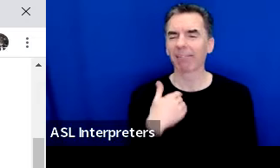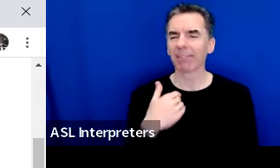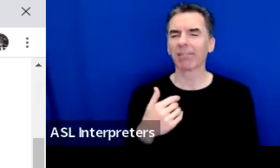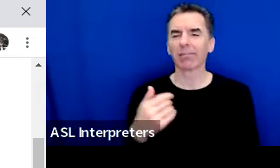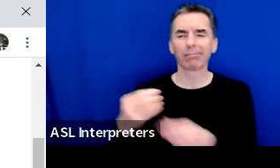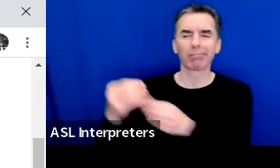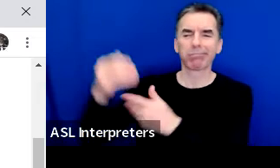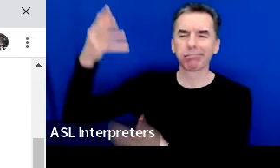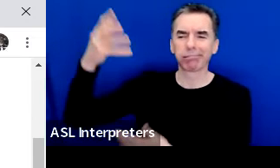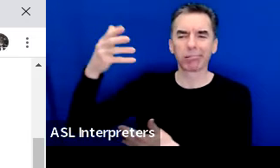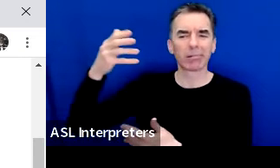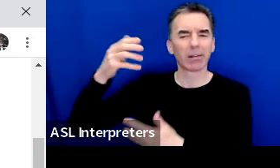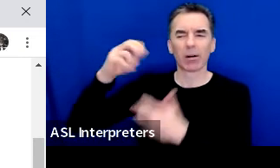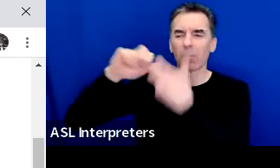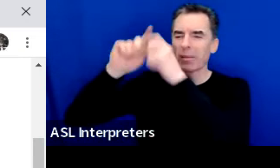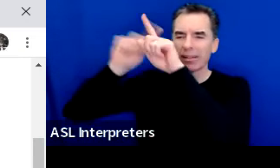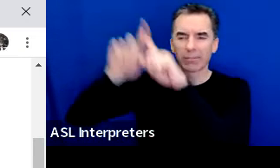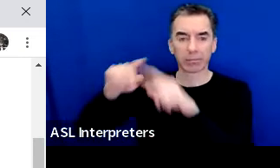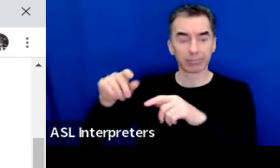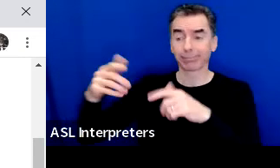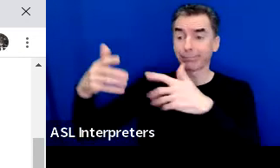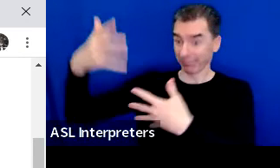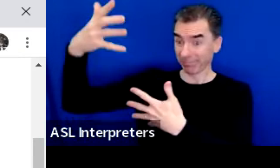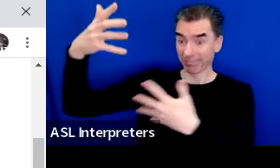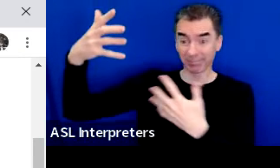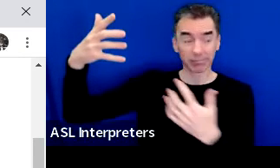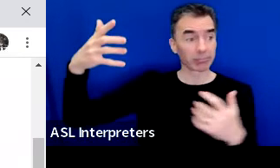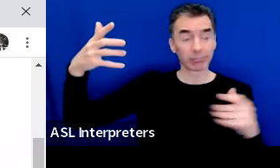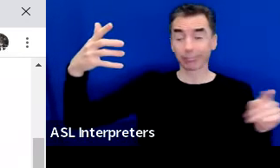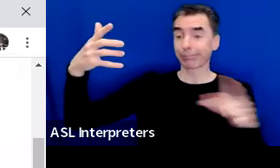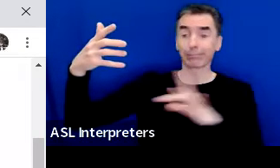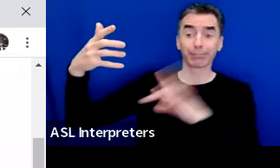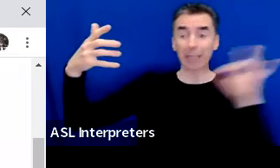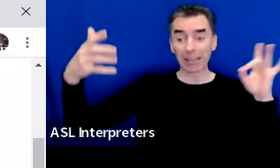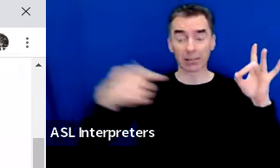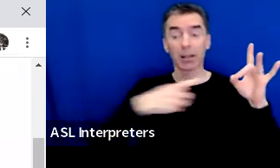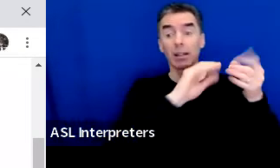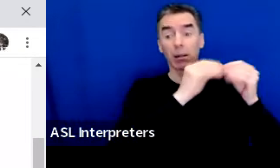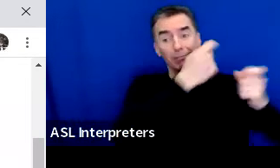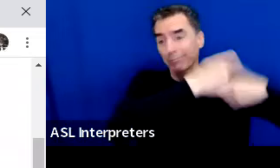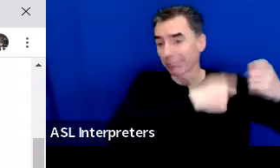and it randomly chooses the numbers within the problem that they're all going to be the same kind of questions.